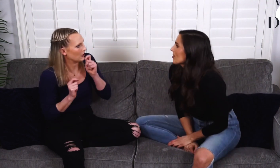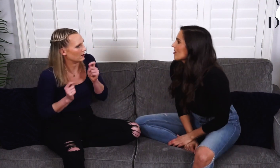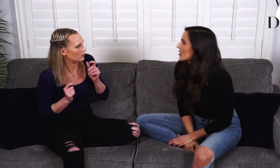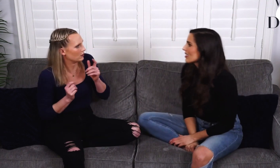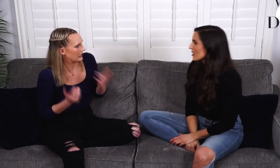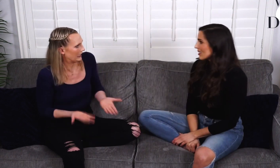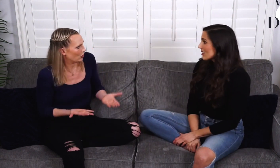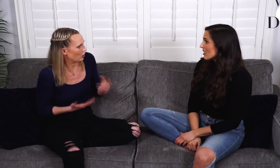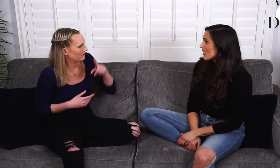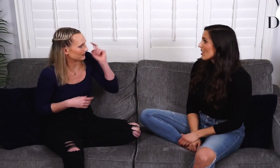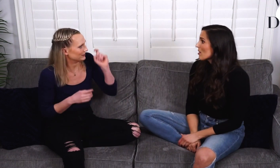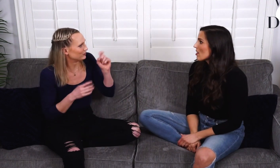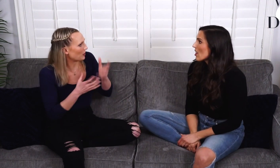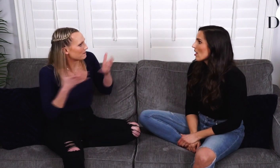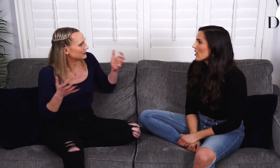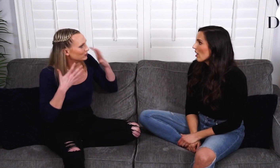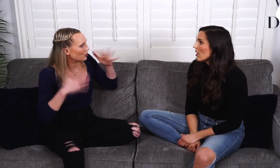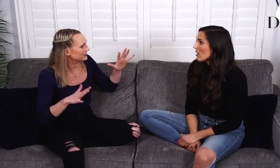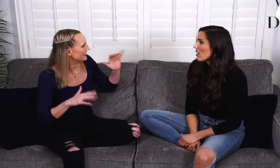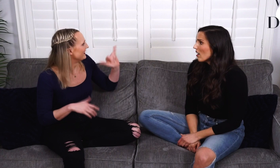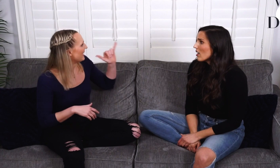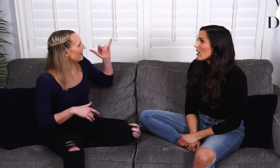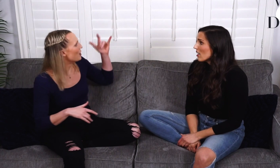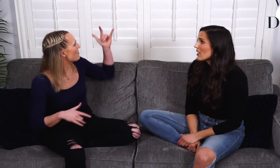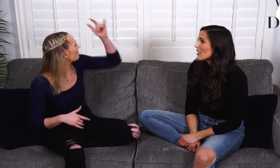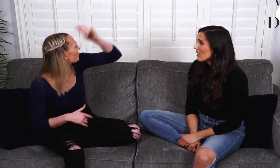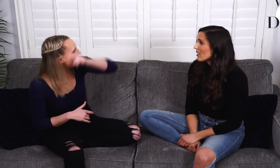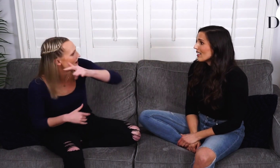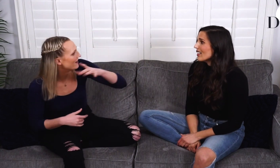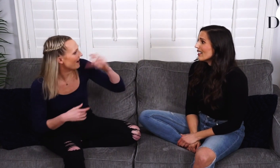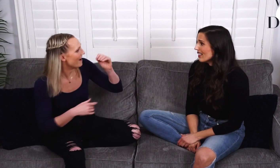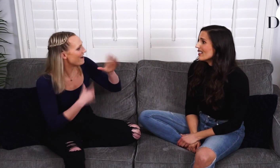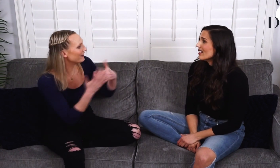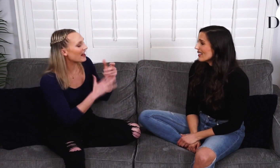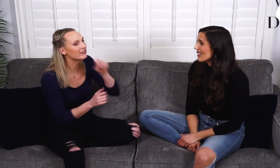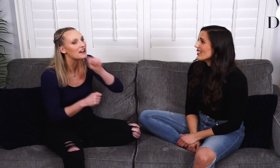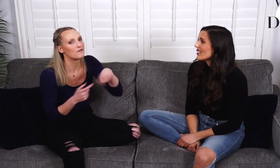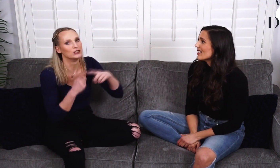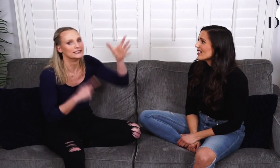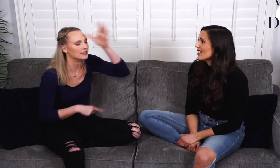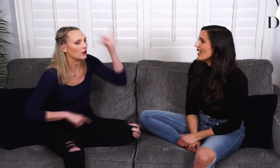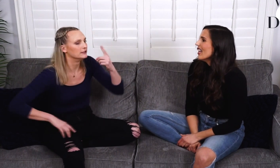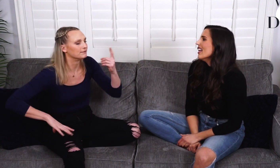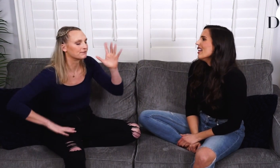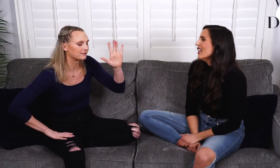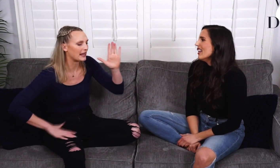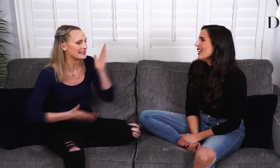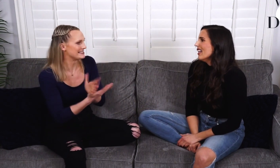that you can't even record at your house because there's so much noise outside, like airplanes and all that. I love it when your dad's always